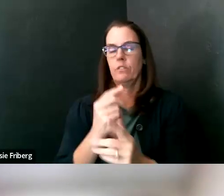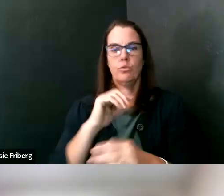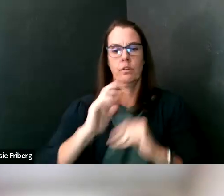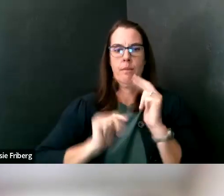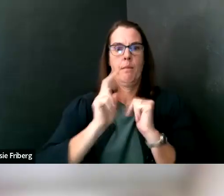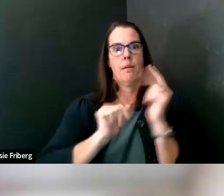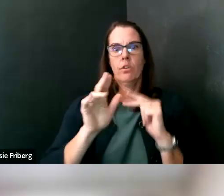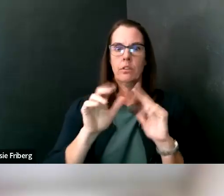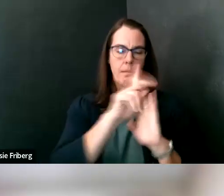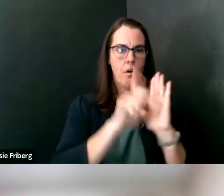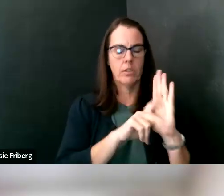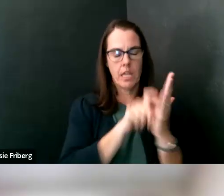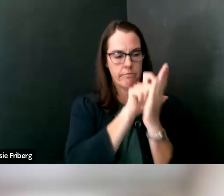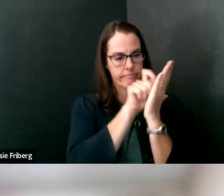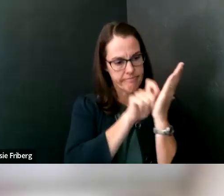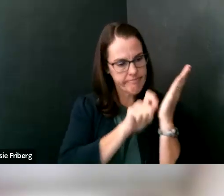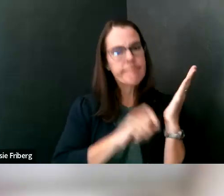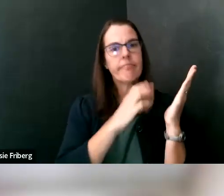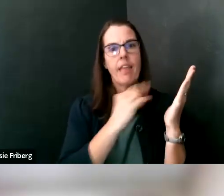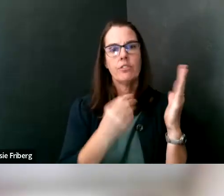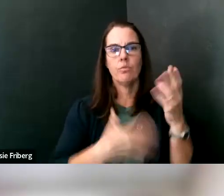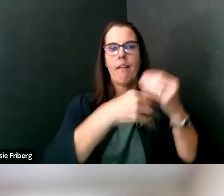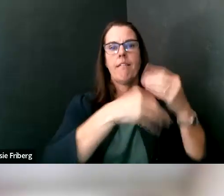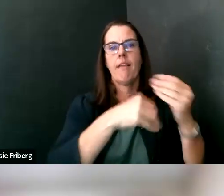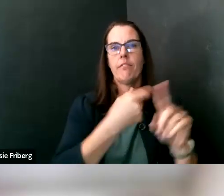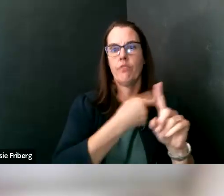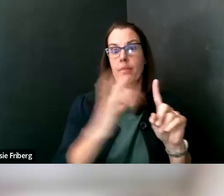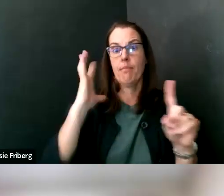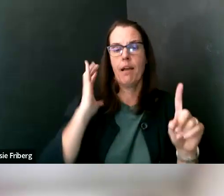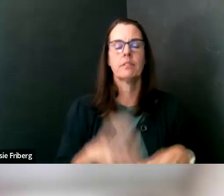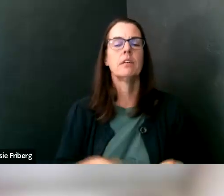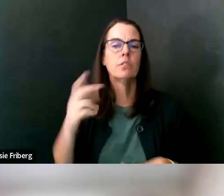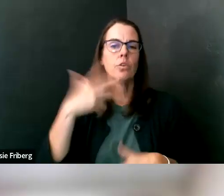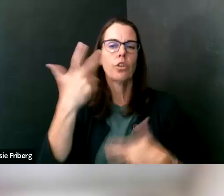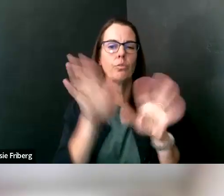ground up and build on what we've done in the past. So the the three prongs that the senators